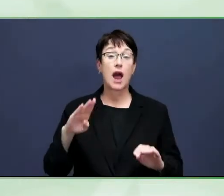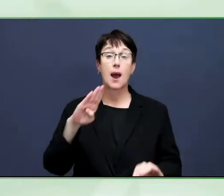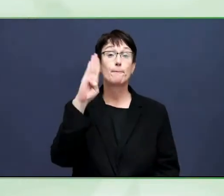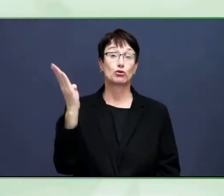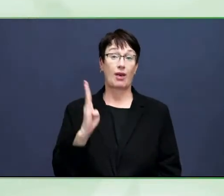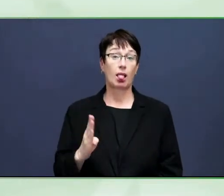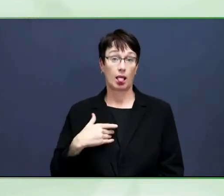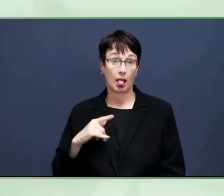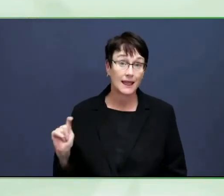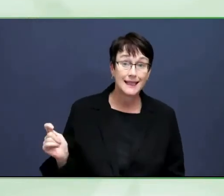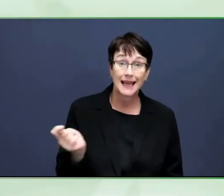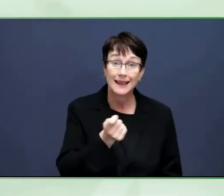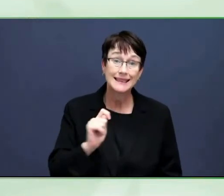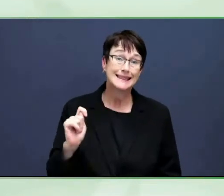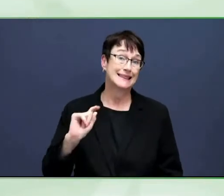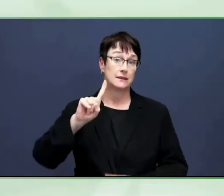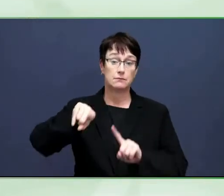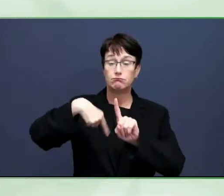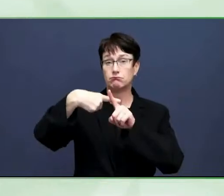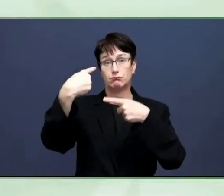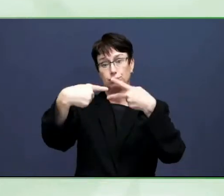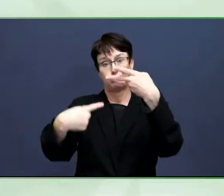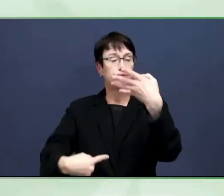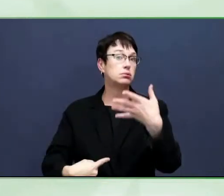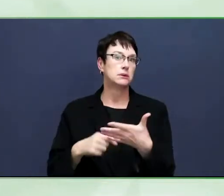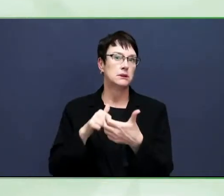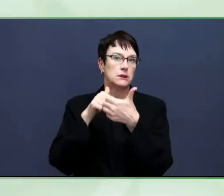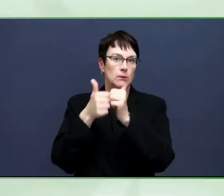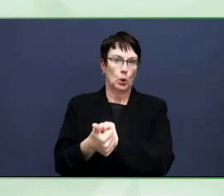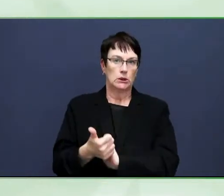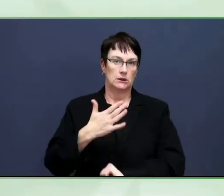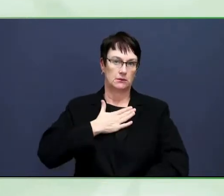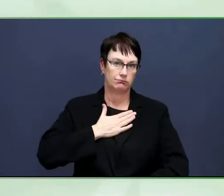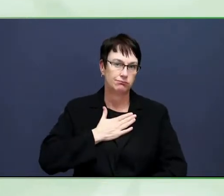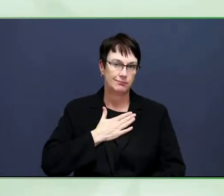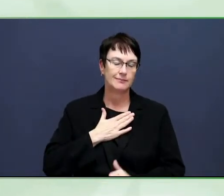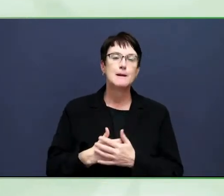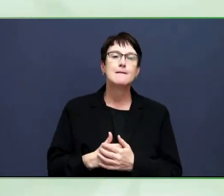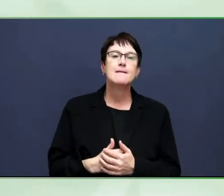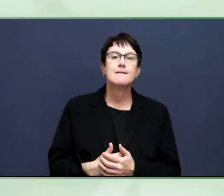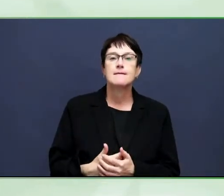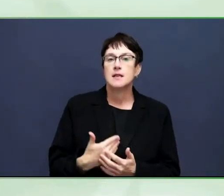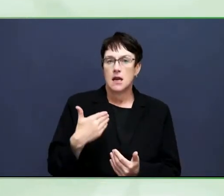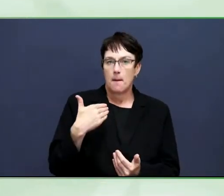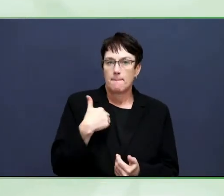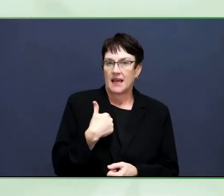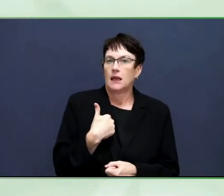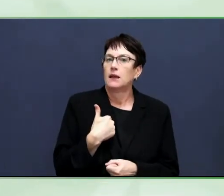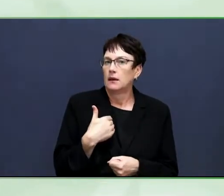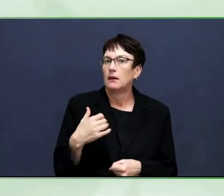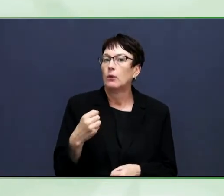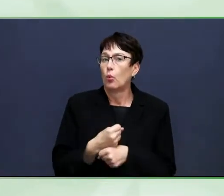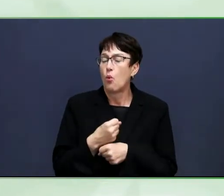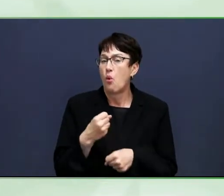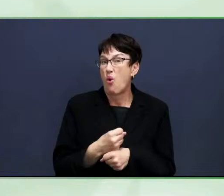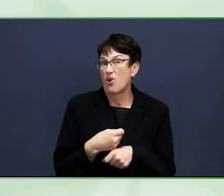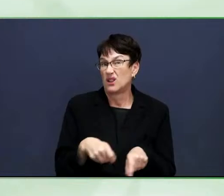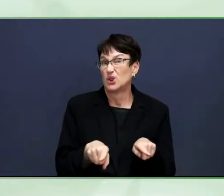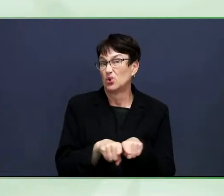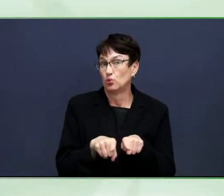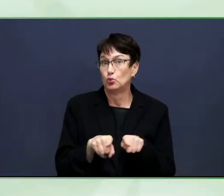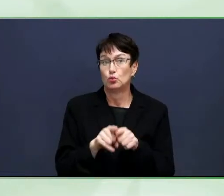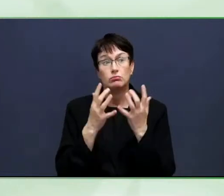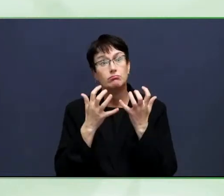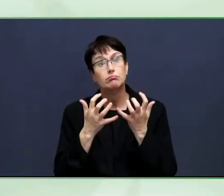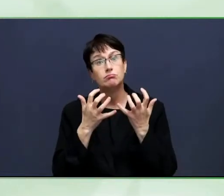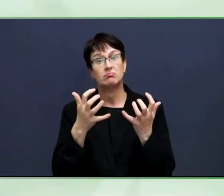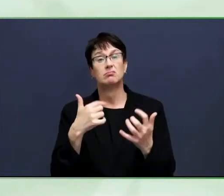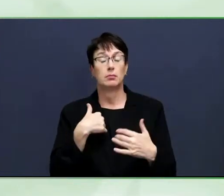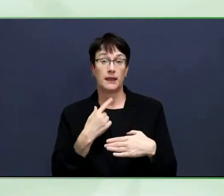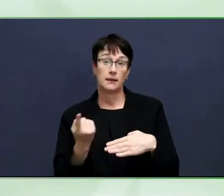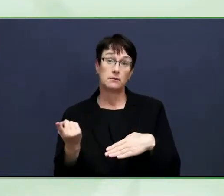Central St Martin's is one of them will be teach students how to design universal and